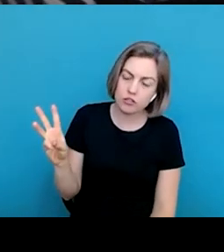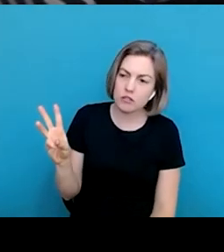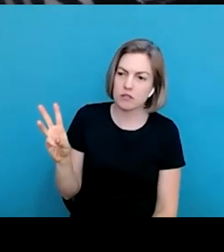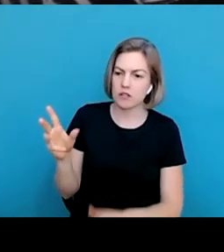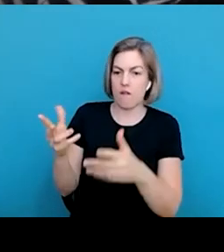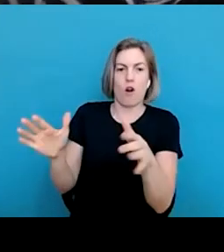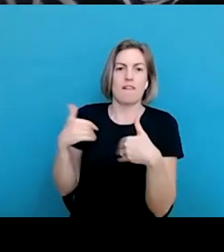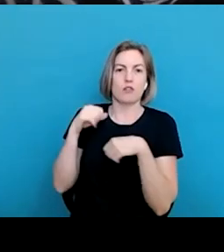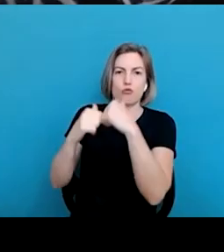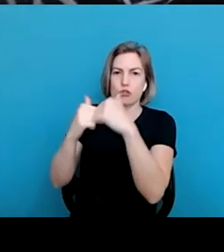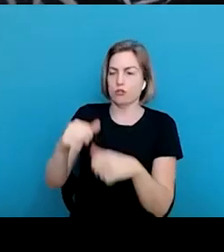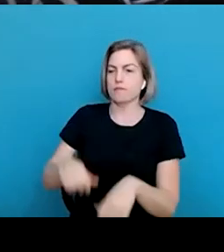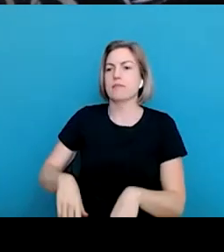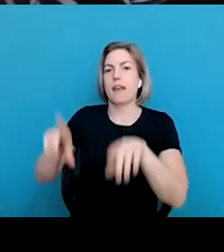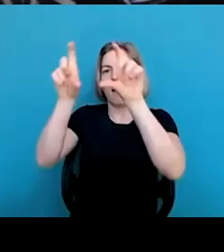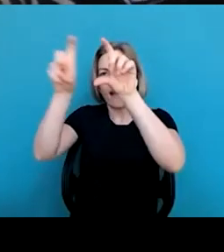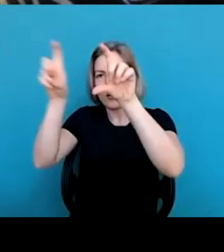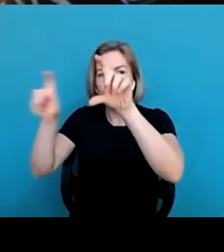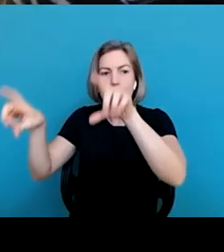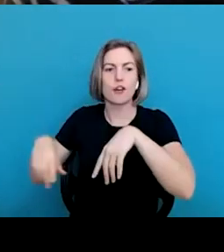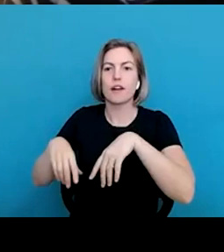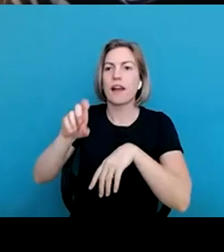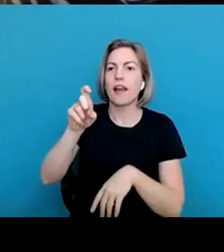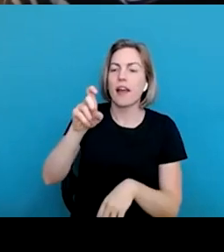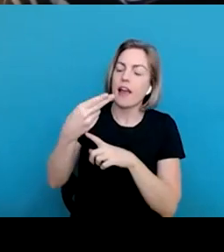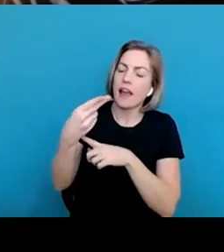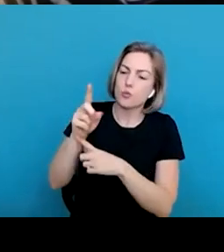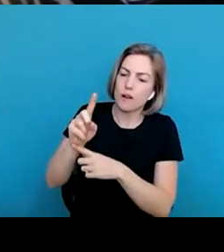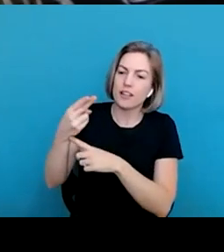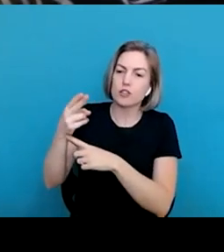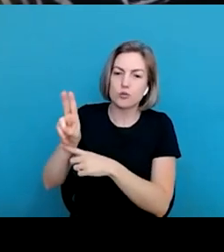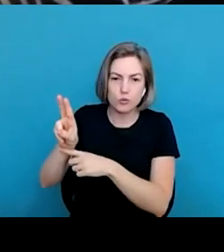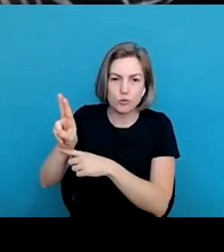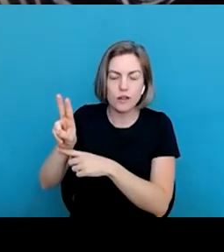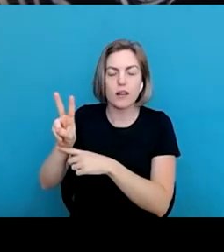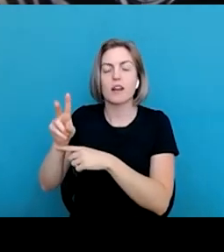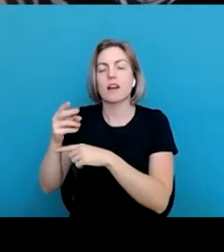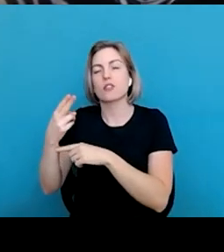It has headers - h1 h2 h3, links, landmarks, such that if you